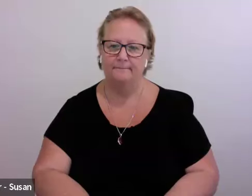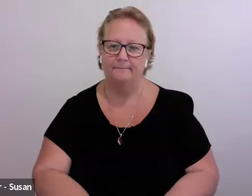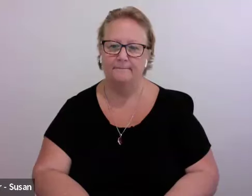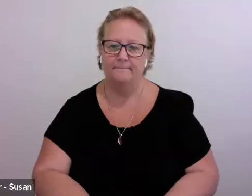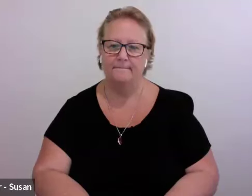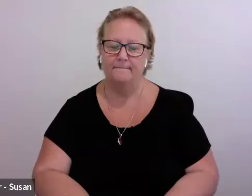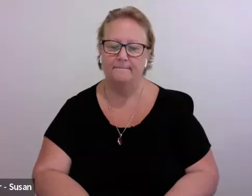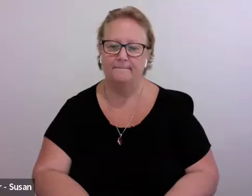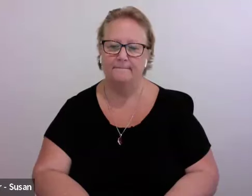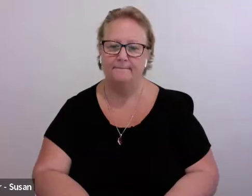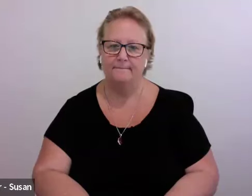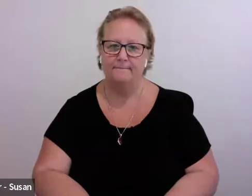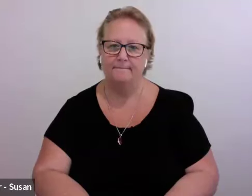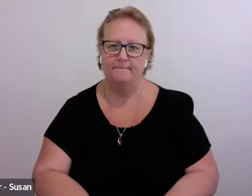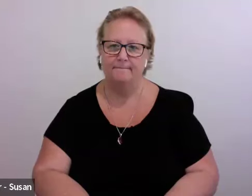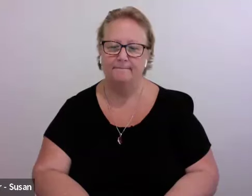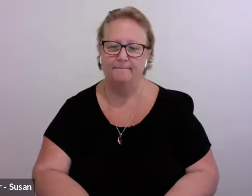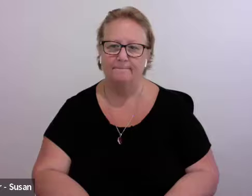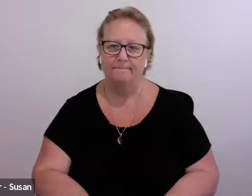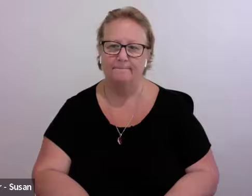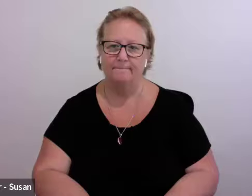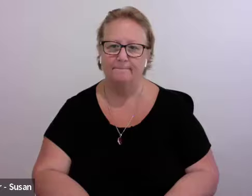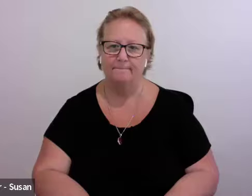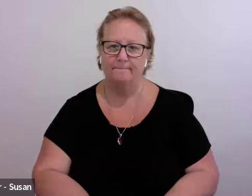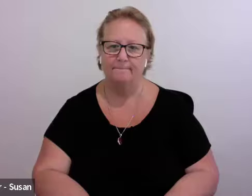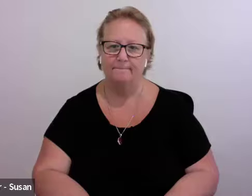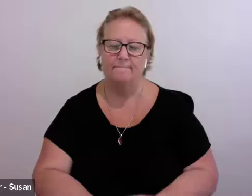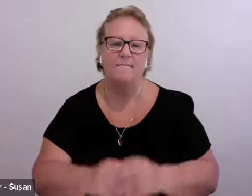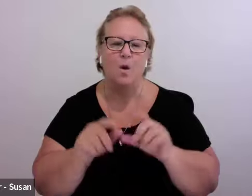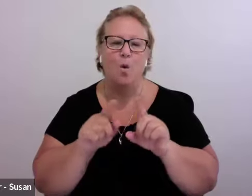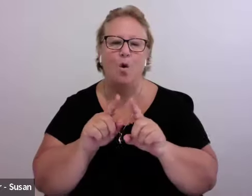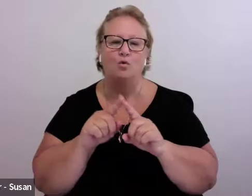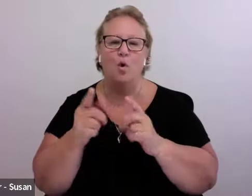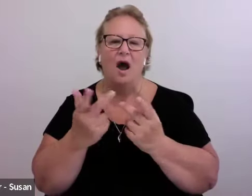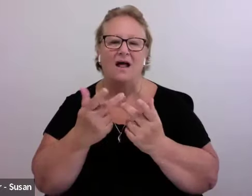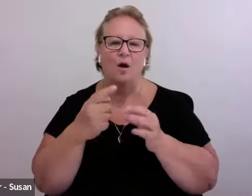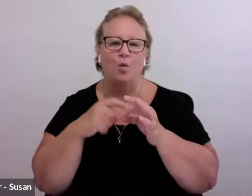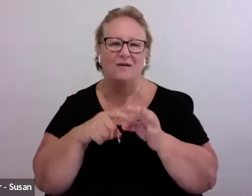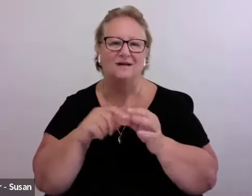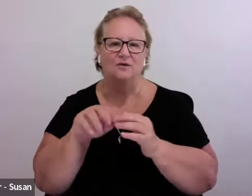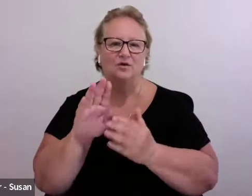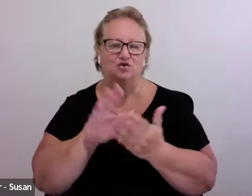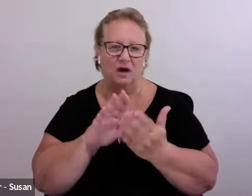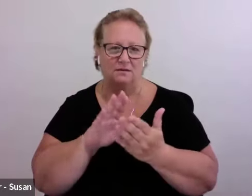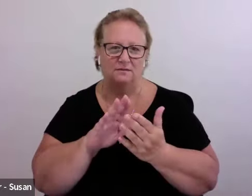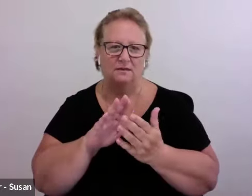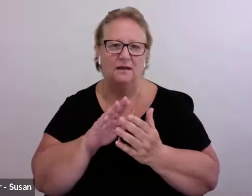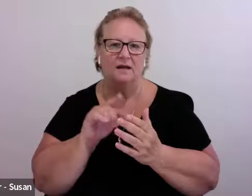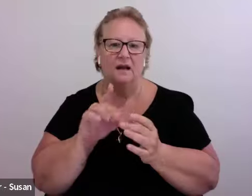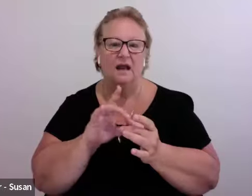individuals formally named as team members on the